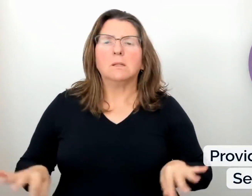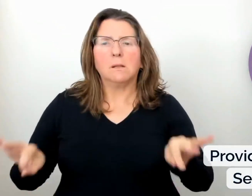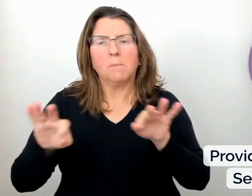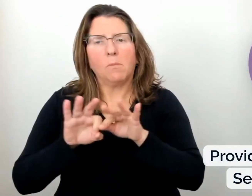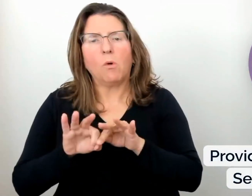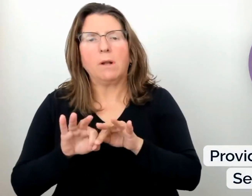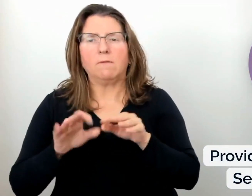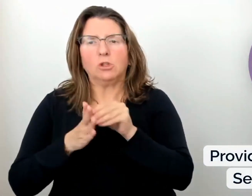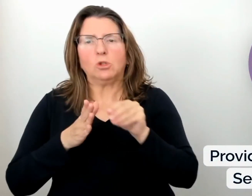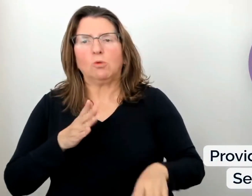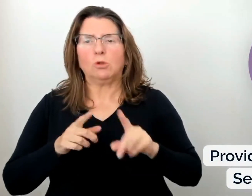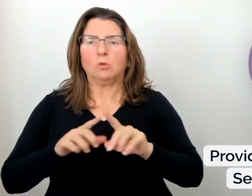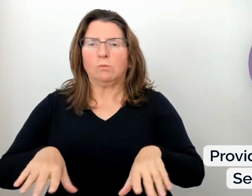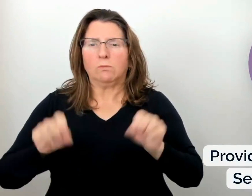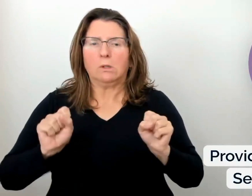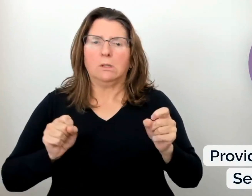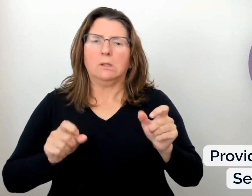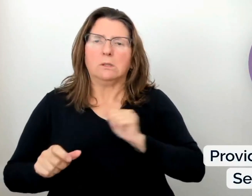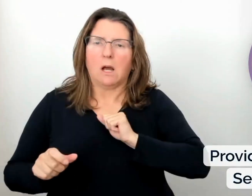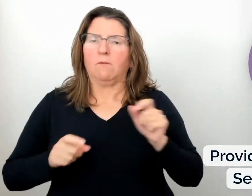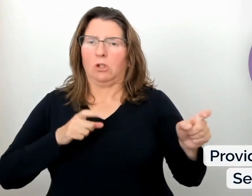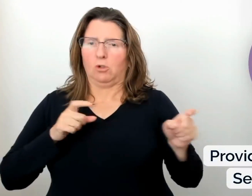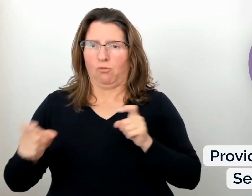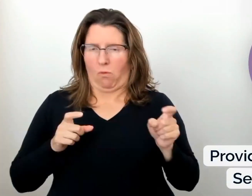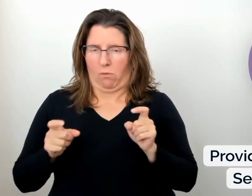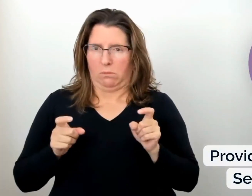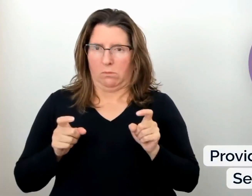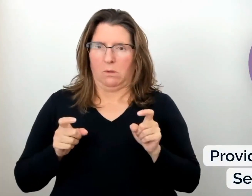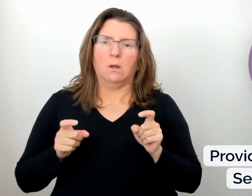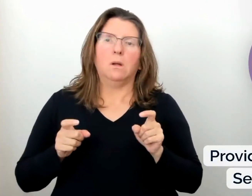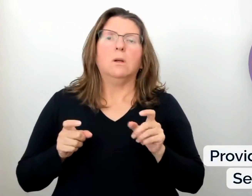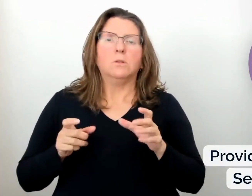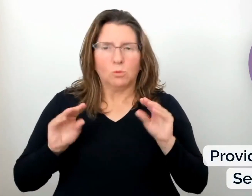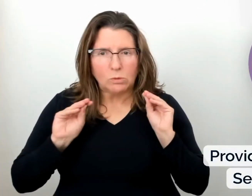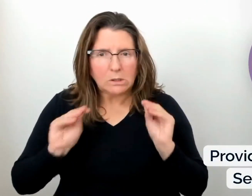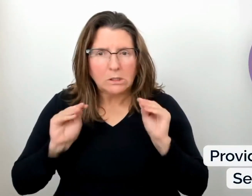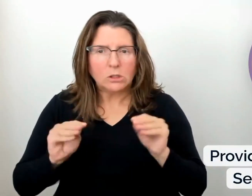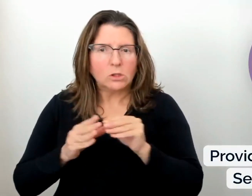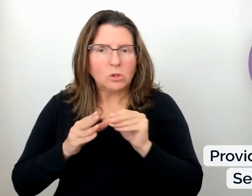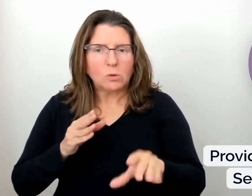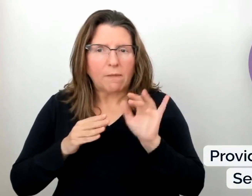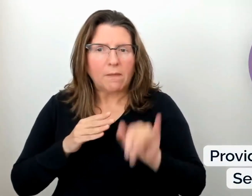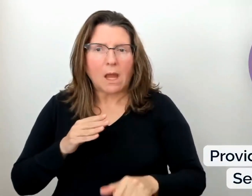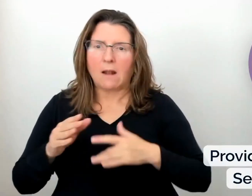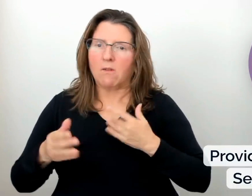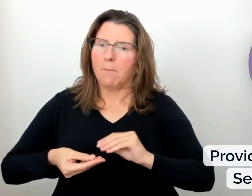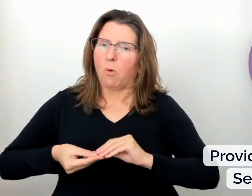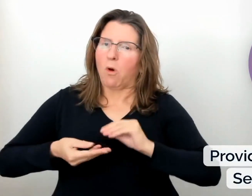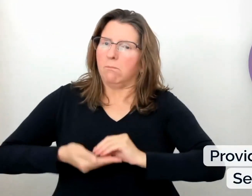It's important for them to learn self-control. The better they are at self-control, the more confidence they develop.